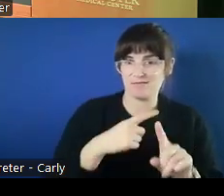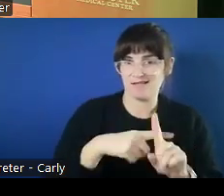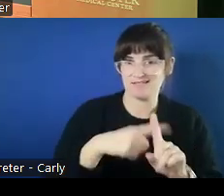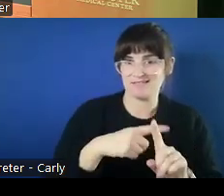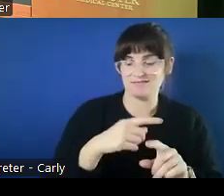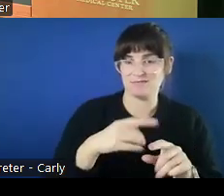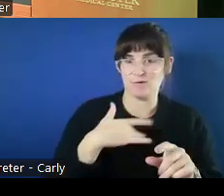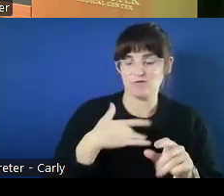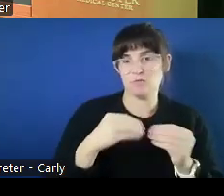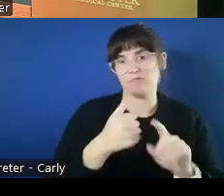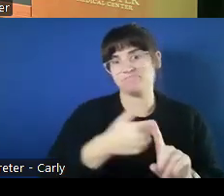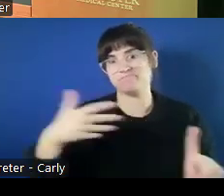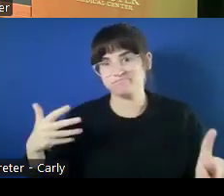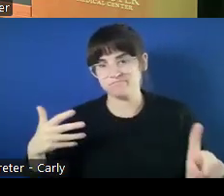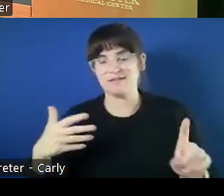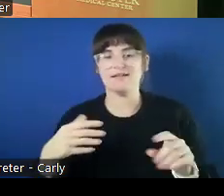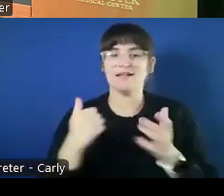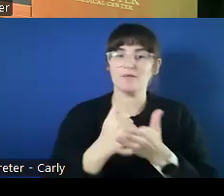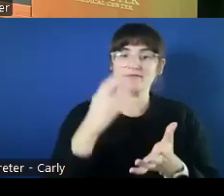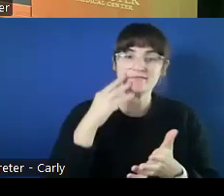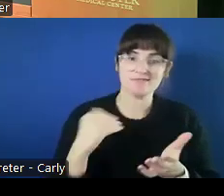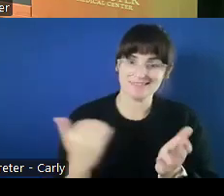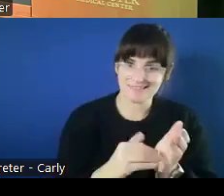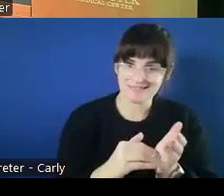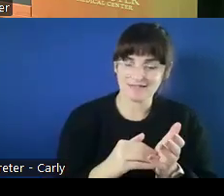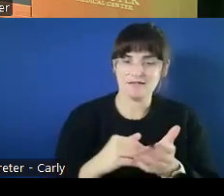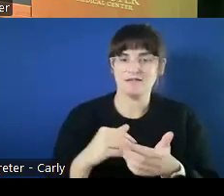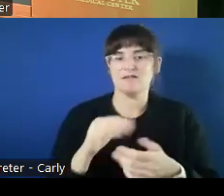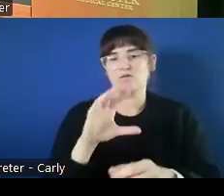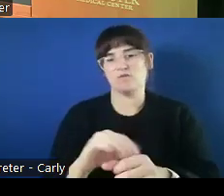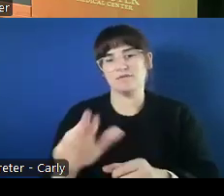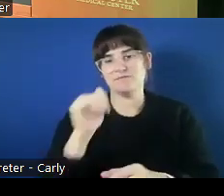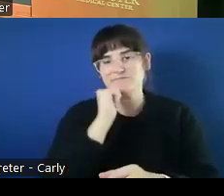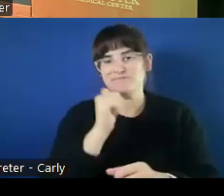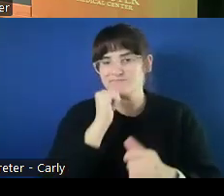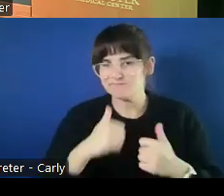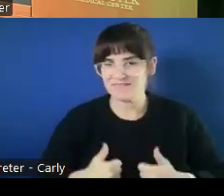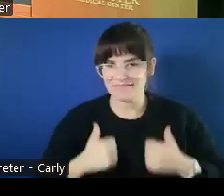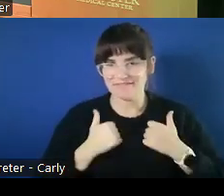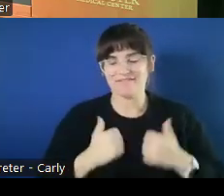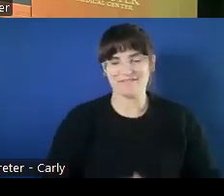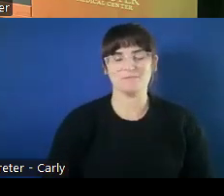try to reexperience those emotions and then kind of incorporate this into your daily life we then